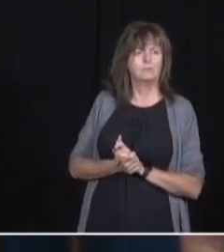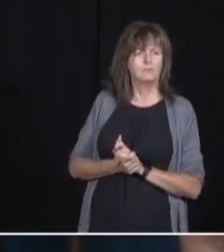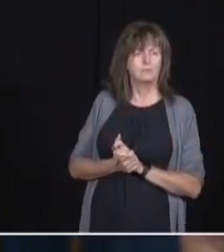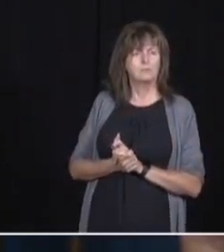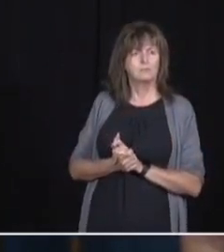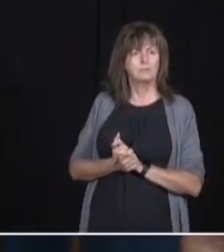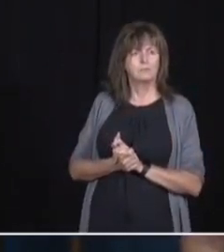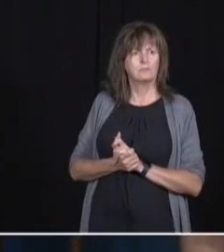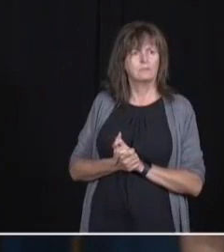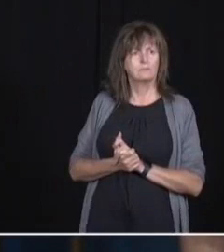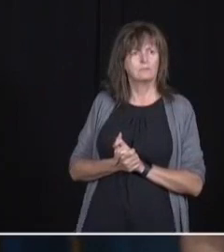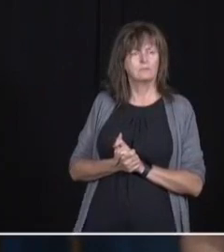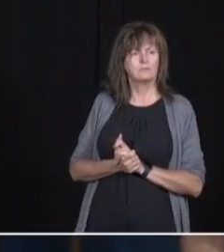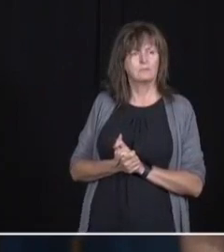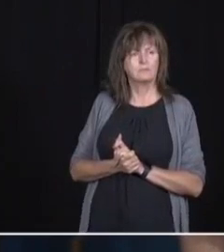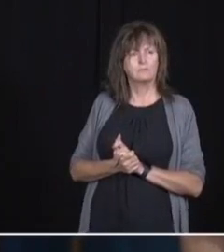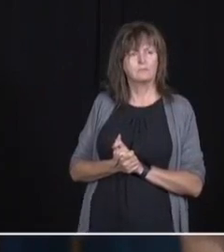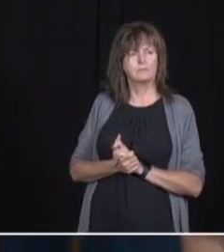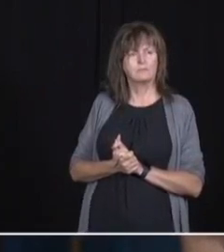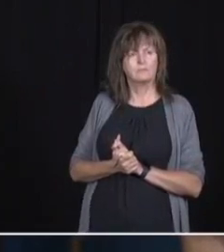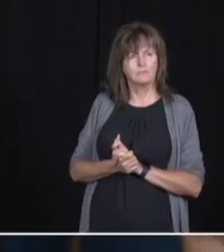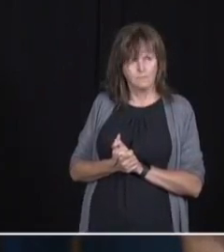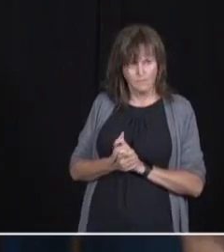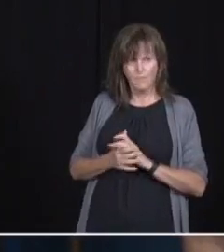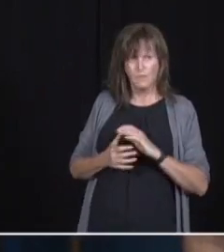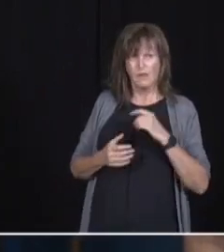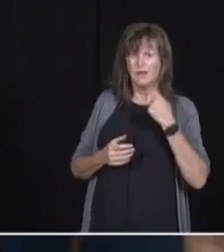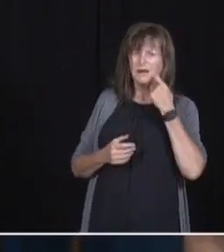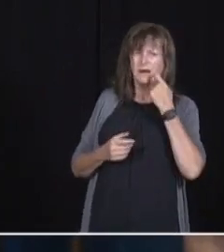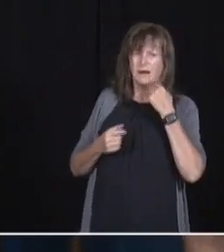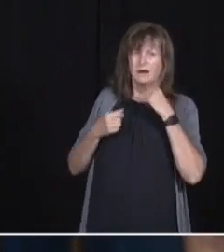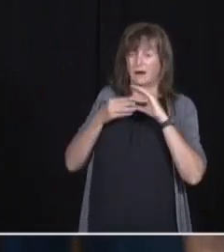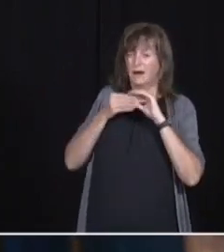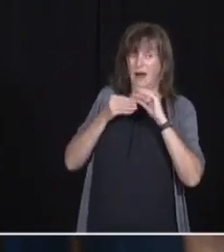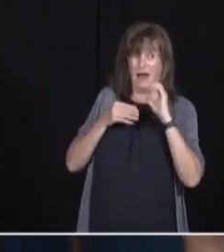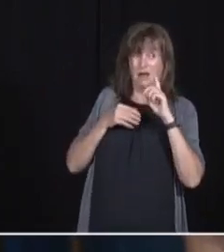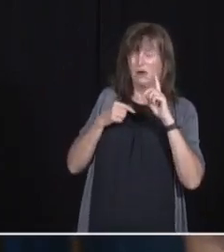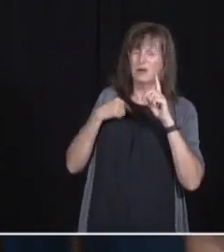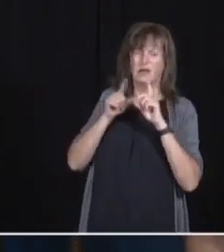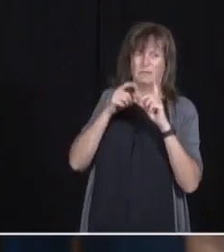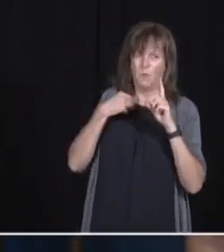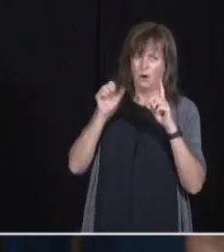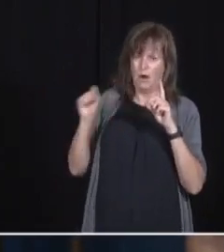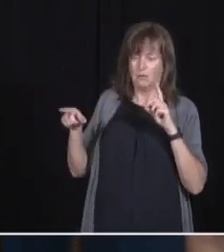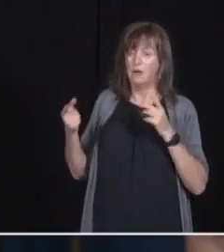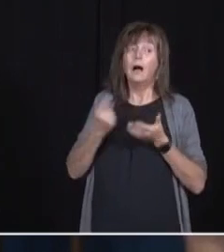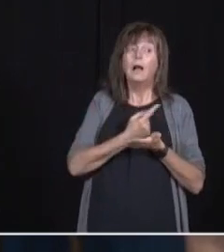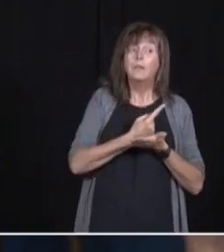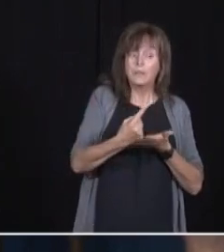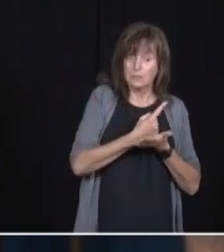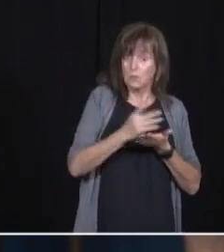Just kind of doubling up on Randy's question on education. There is supposed to be an announcement at some